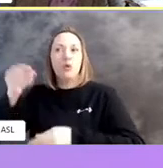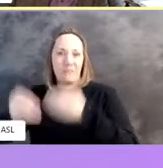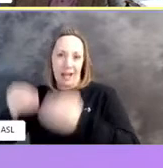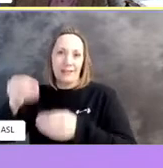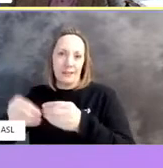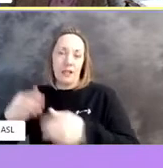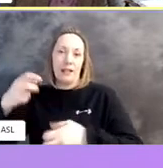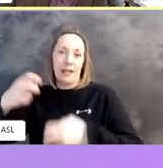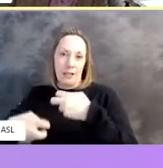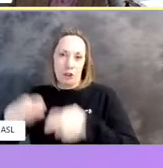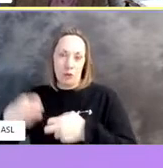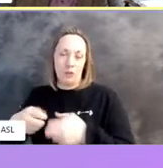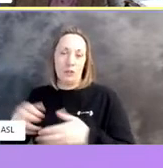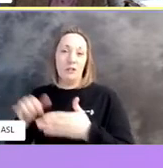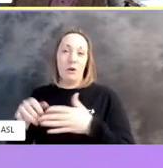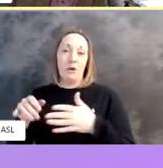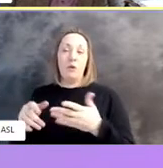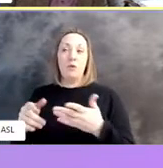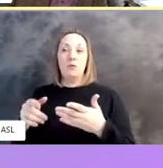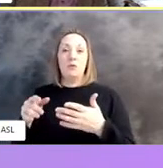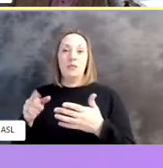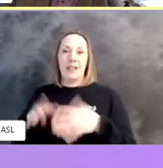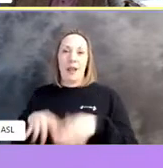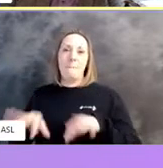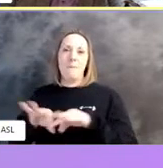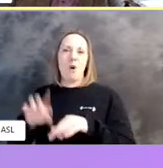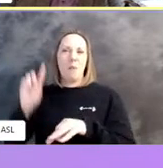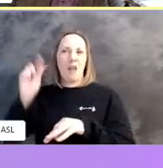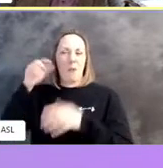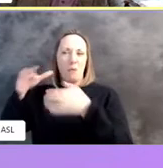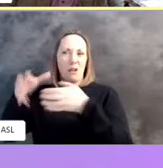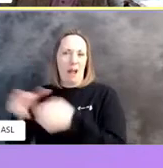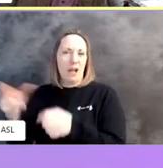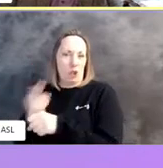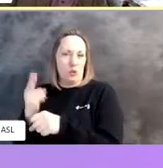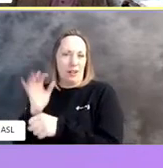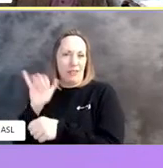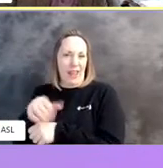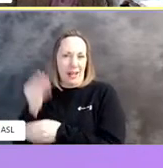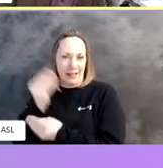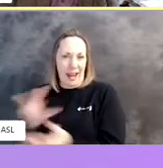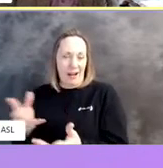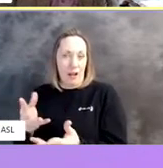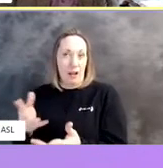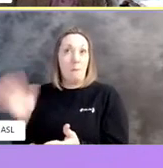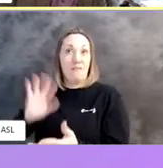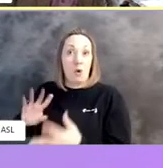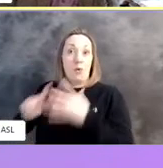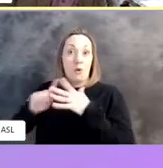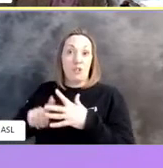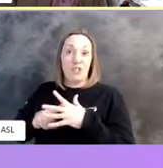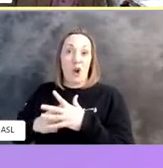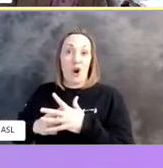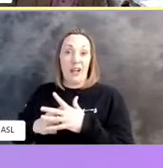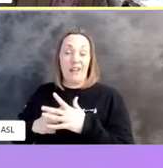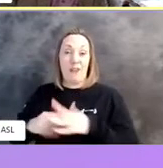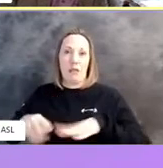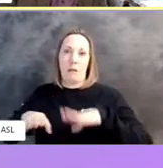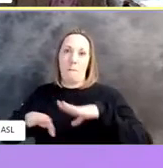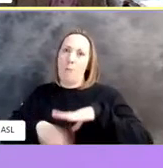to know that they need to go and spend time, in fixing these issues.